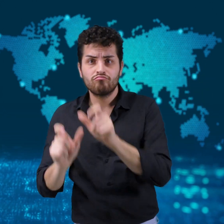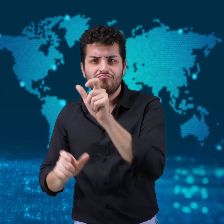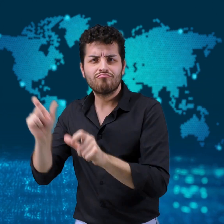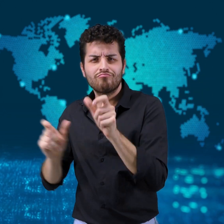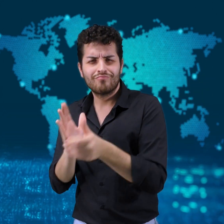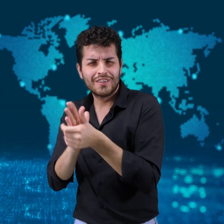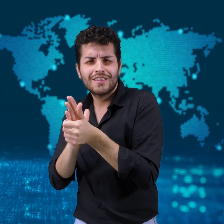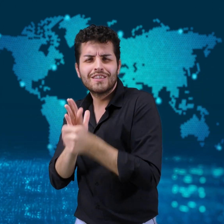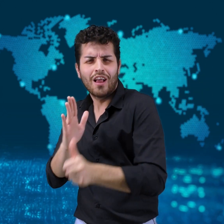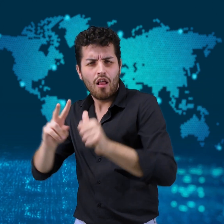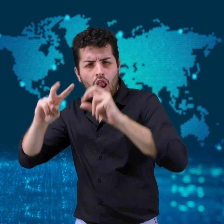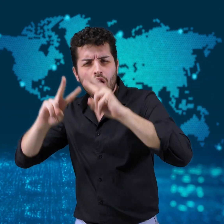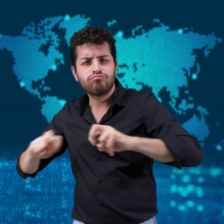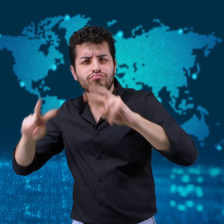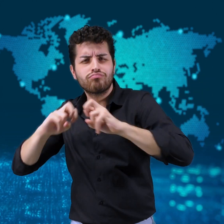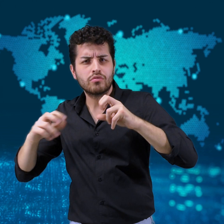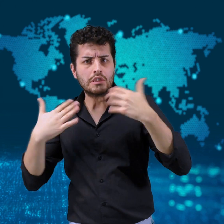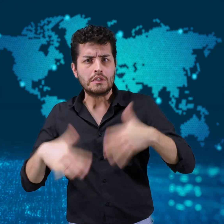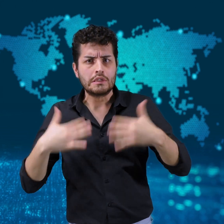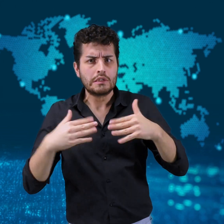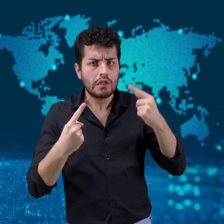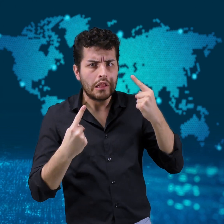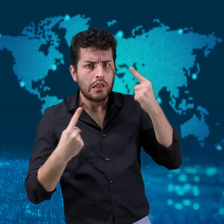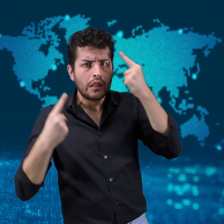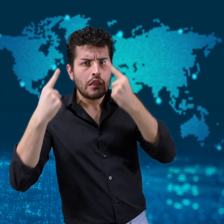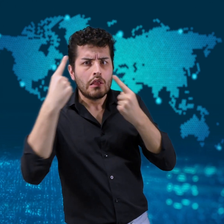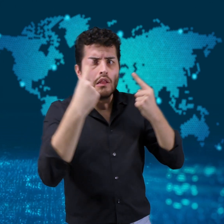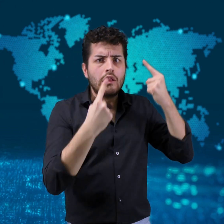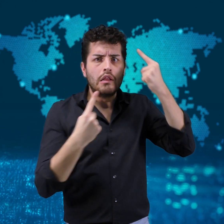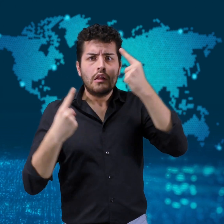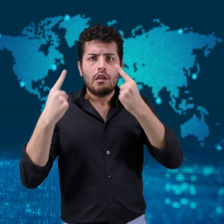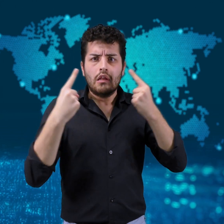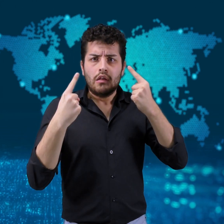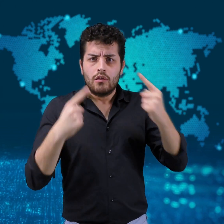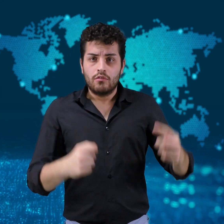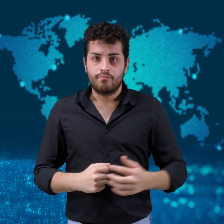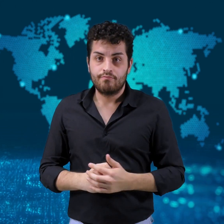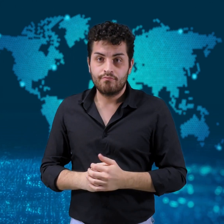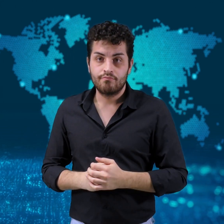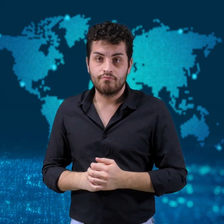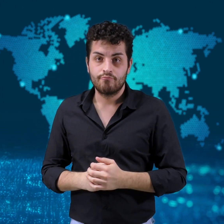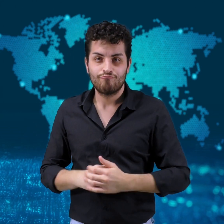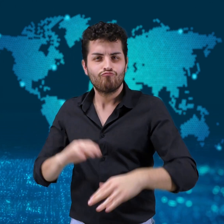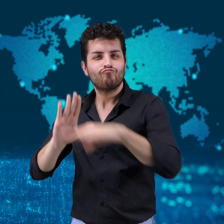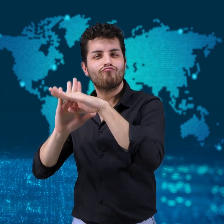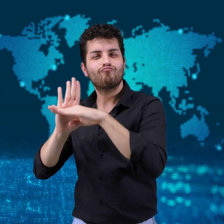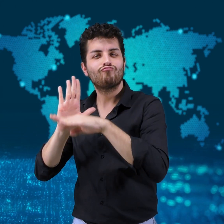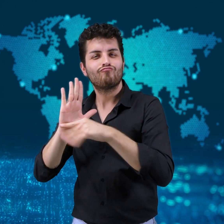world are making infectious experts worried.